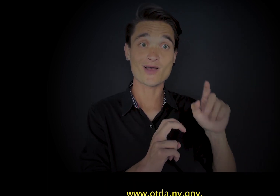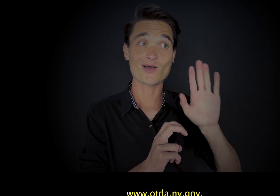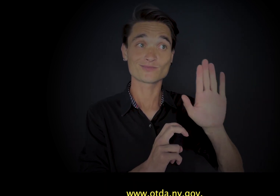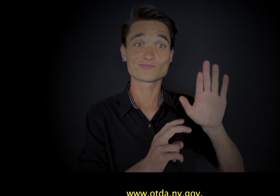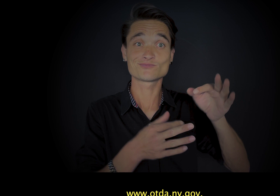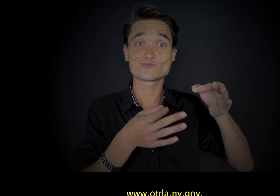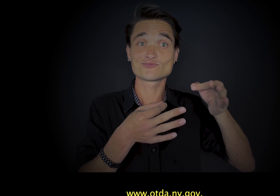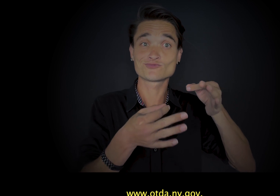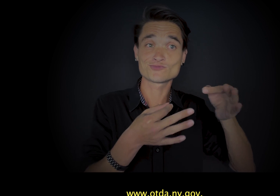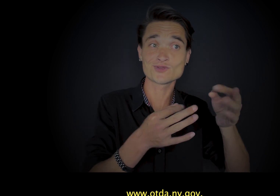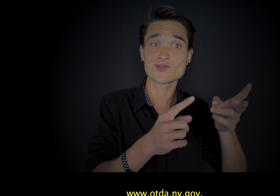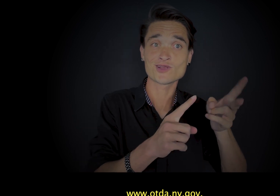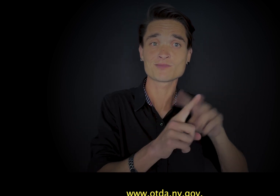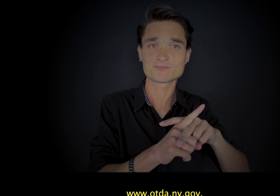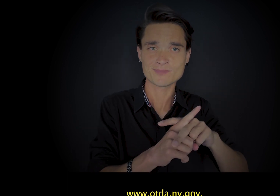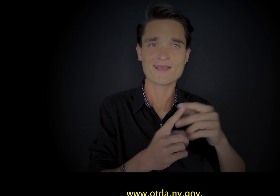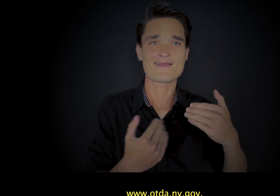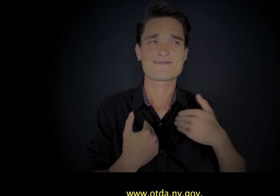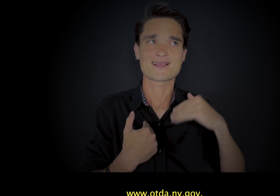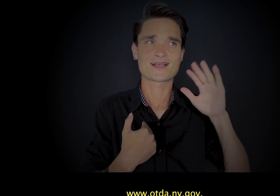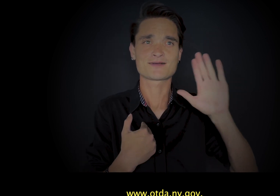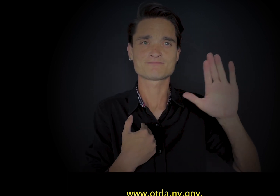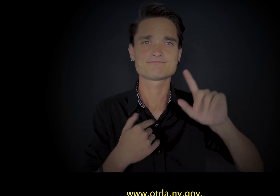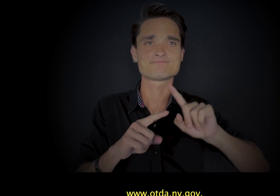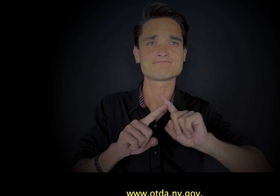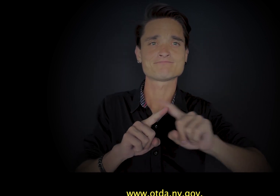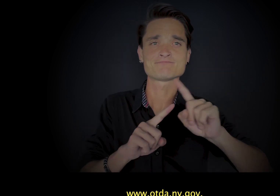www.otda.ny.gov.